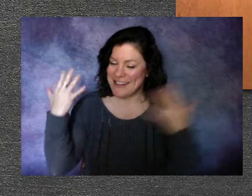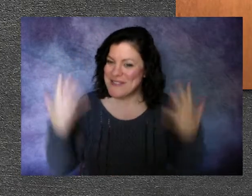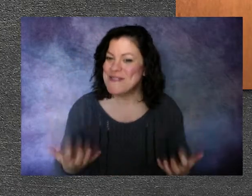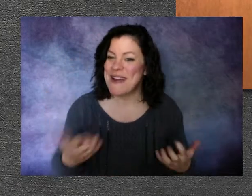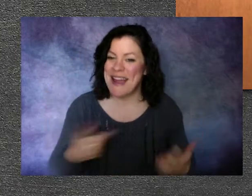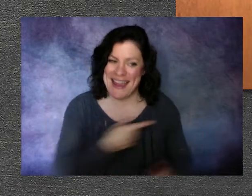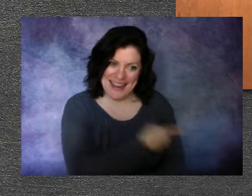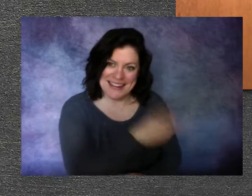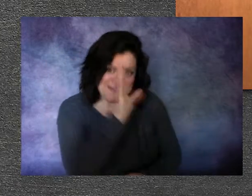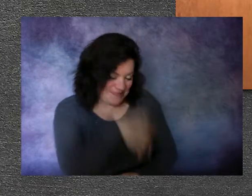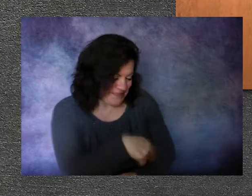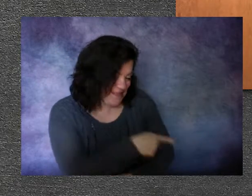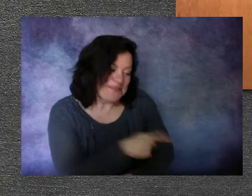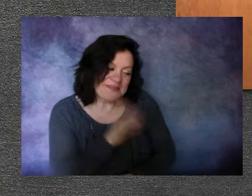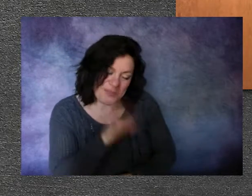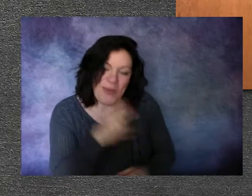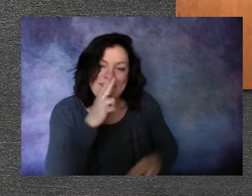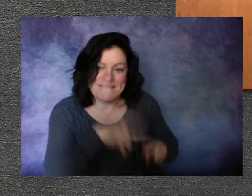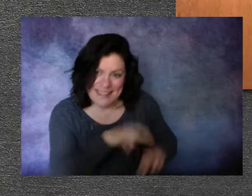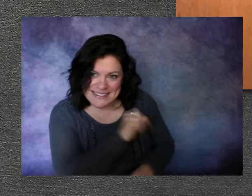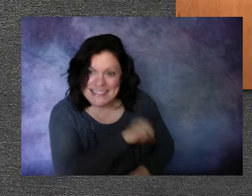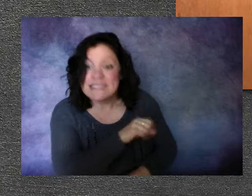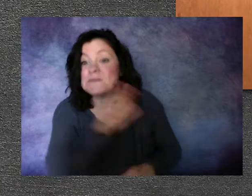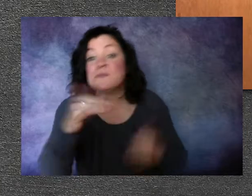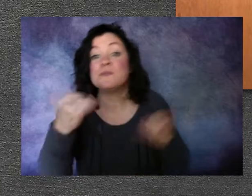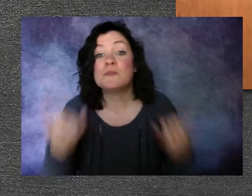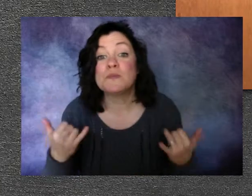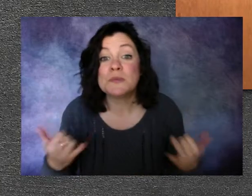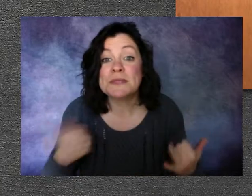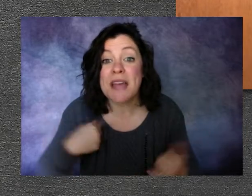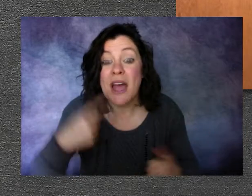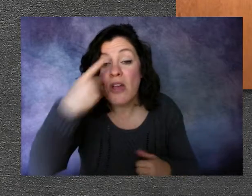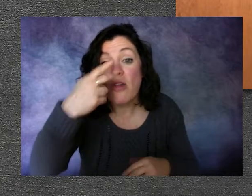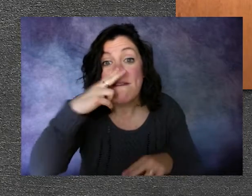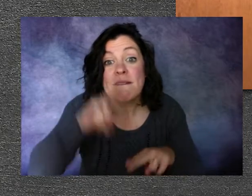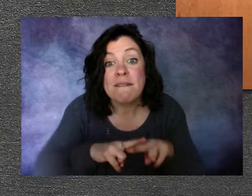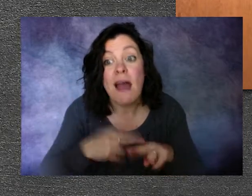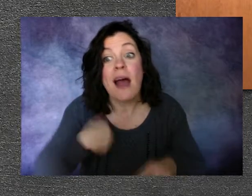I bet it was! My friends, today I thought that it would be super fun